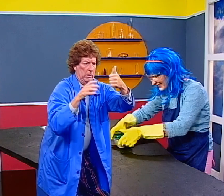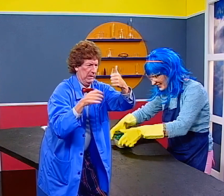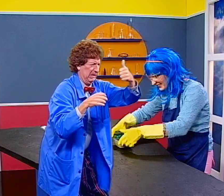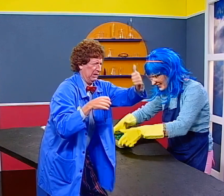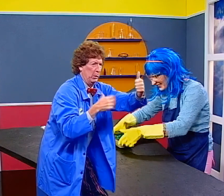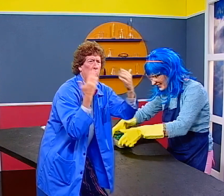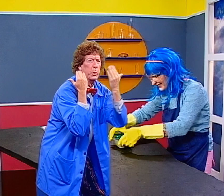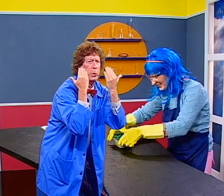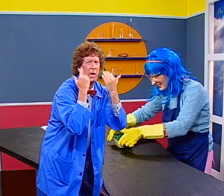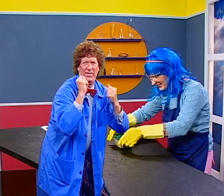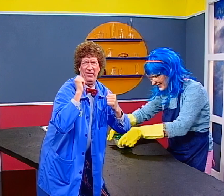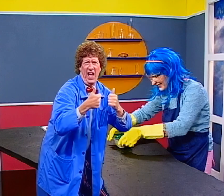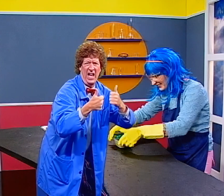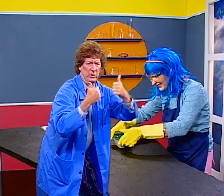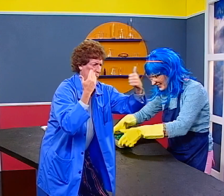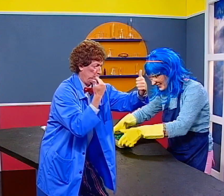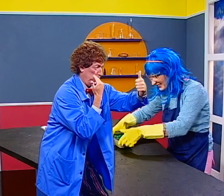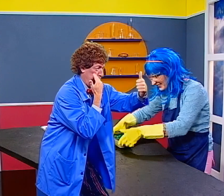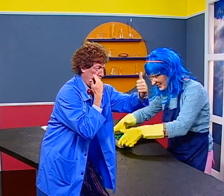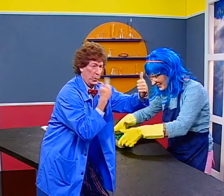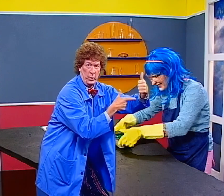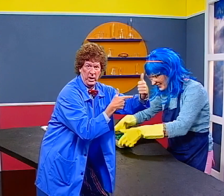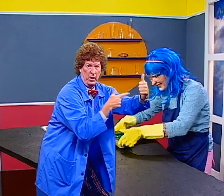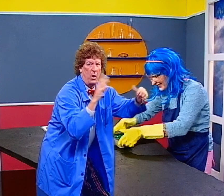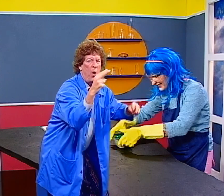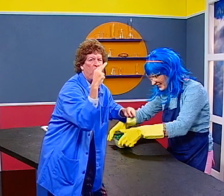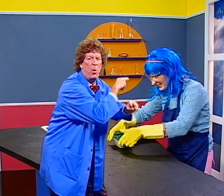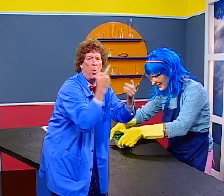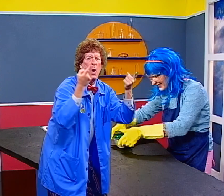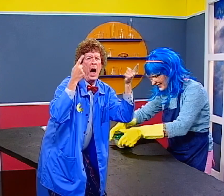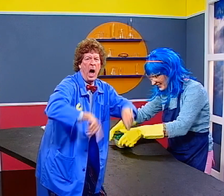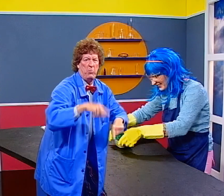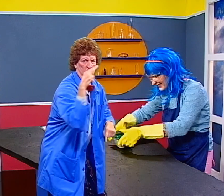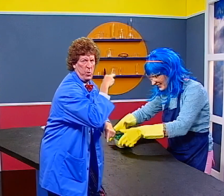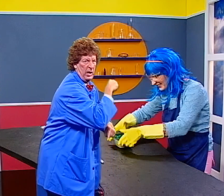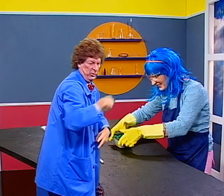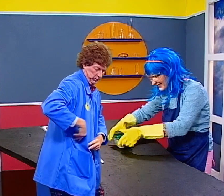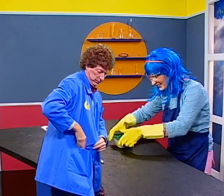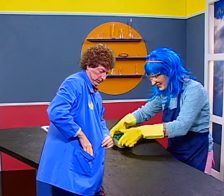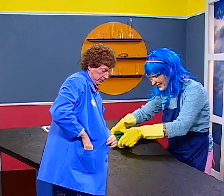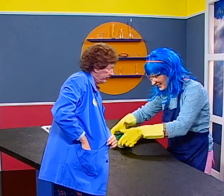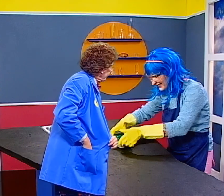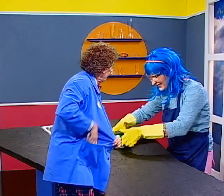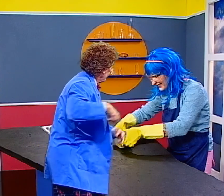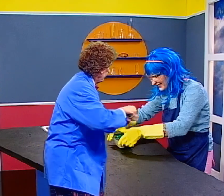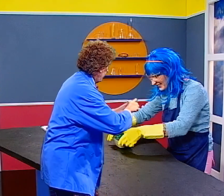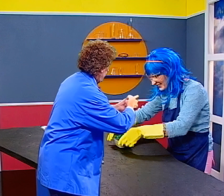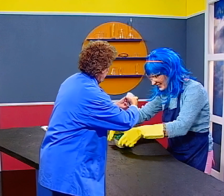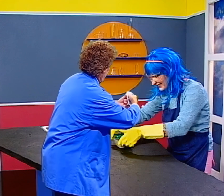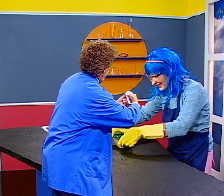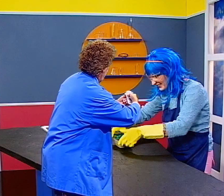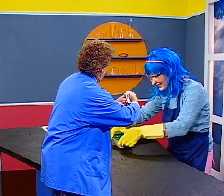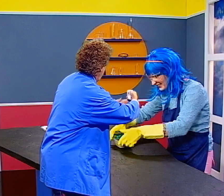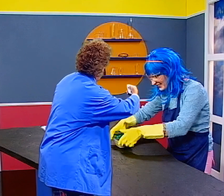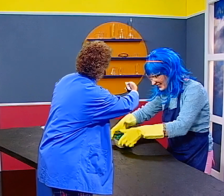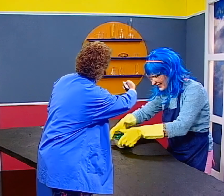SHE NEEDS TO SET IT ASIDE SO IT CAN COOL QUICKLY. WATCH WHAT HAPPENS.